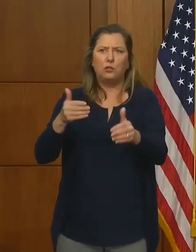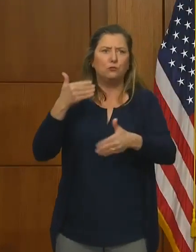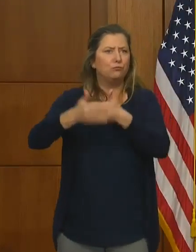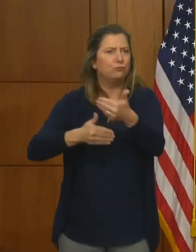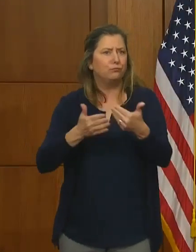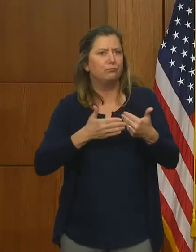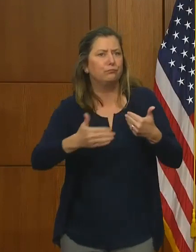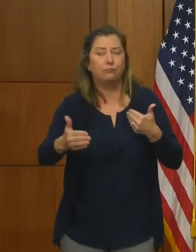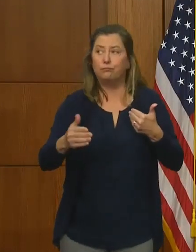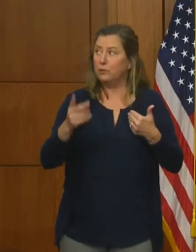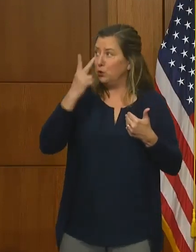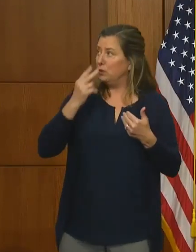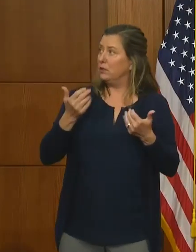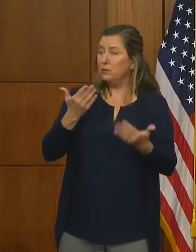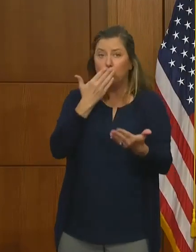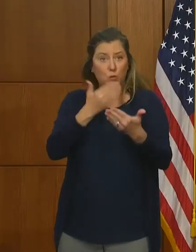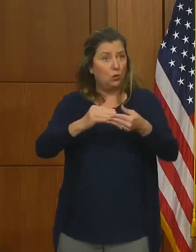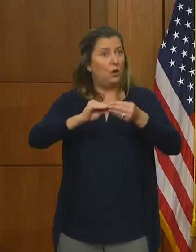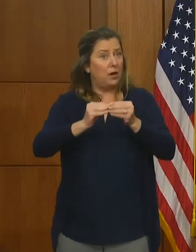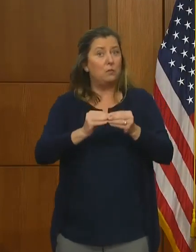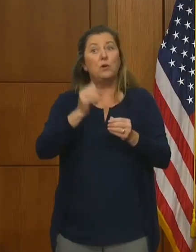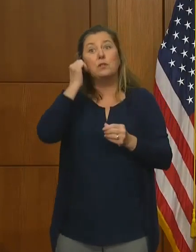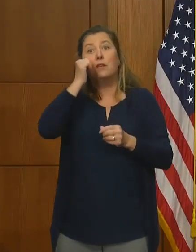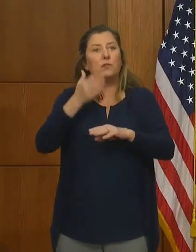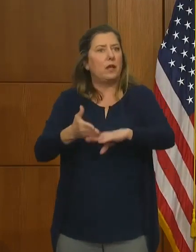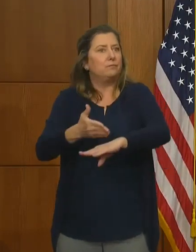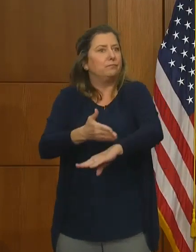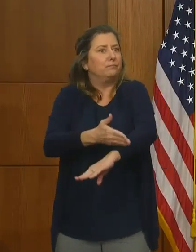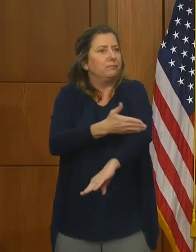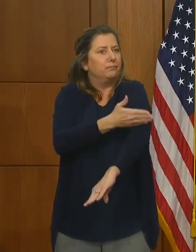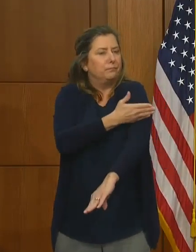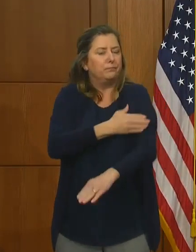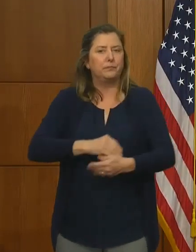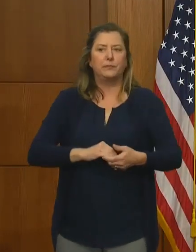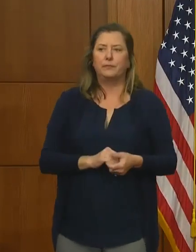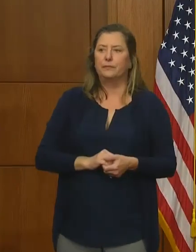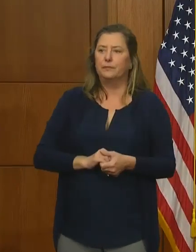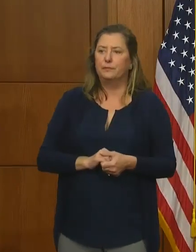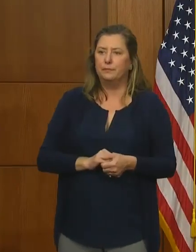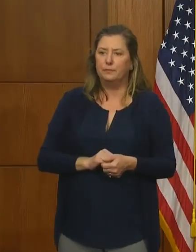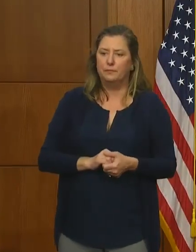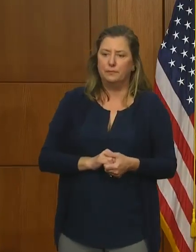KEY TO MOVING FORWARD AND YOU CAN SAY THAT- WE ARE IN GOOD